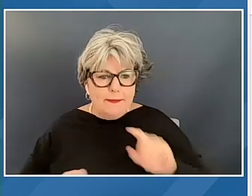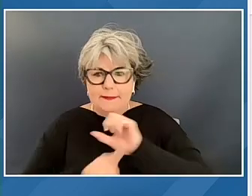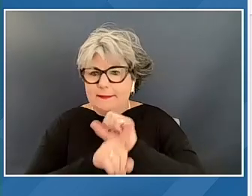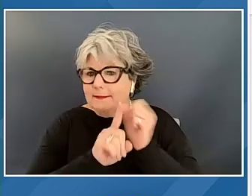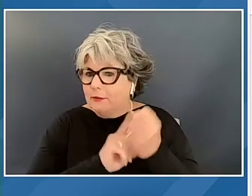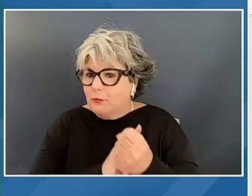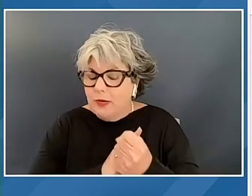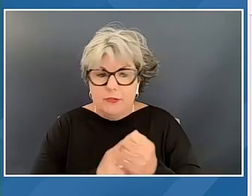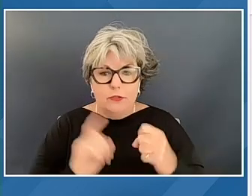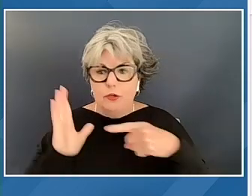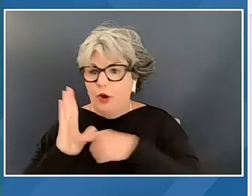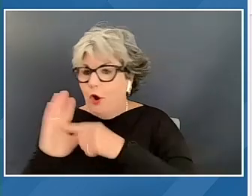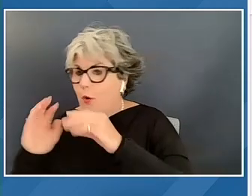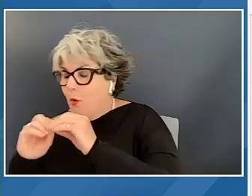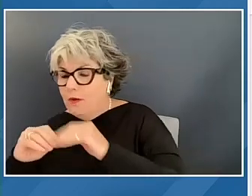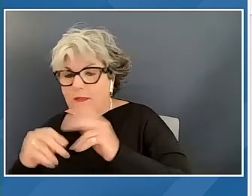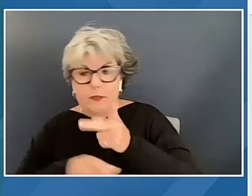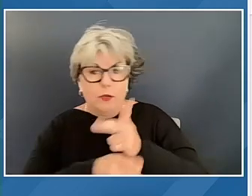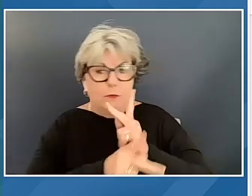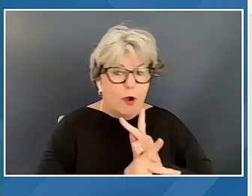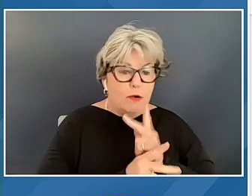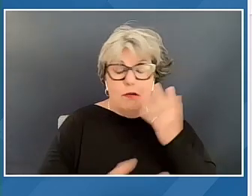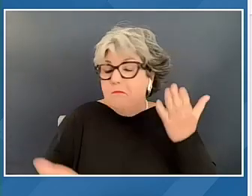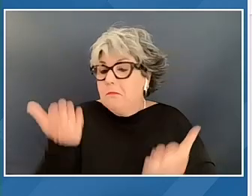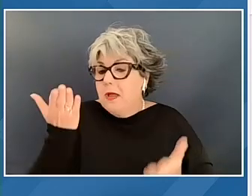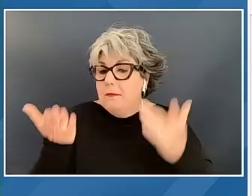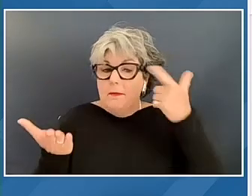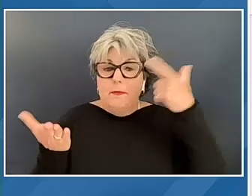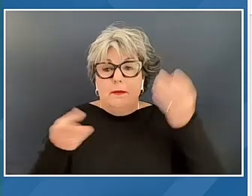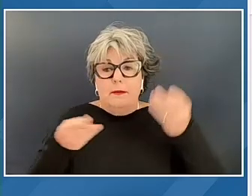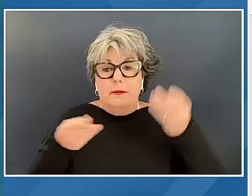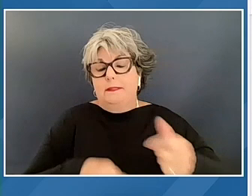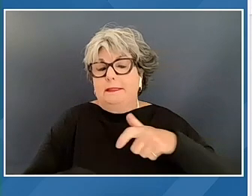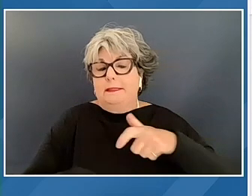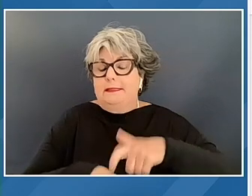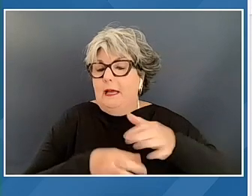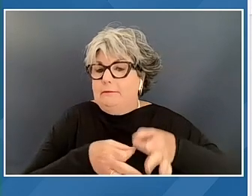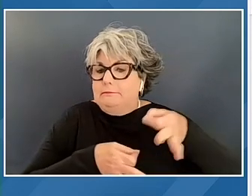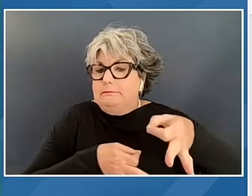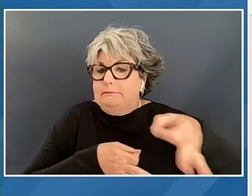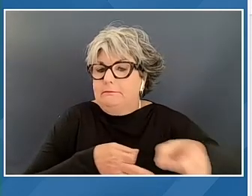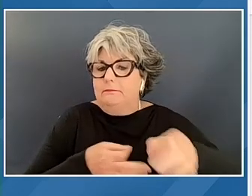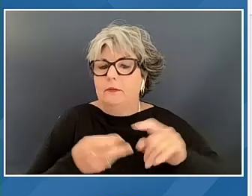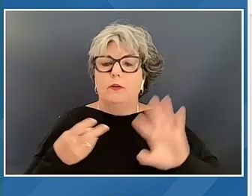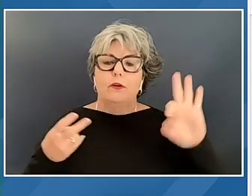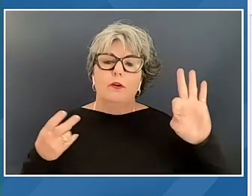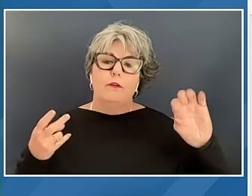For some borrowers, it might be due to spending time in deferments or forbearances where interest accumulates